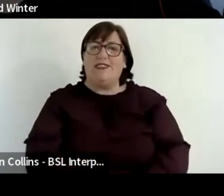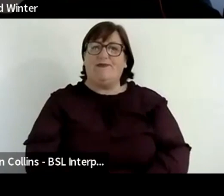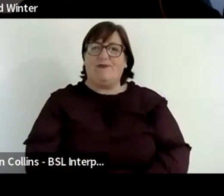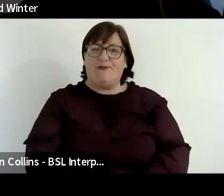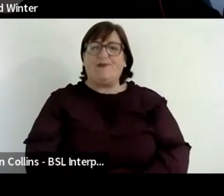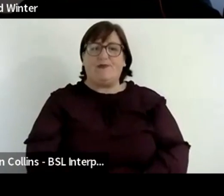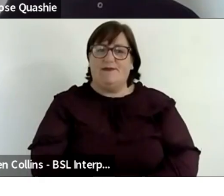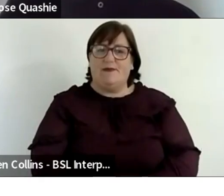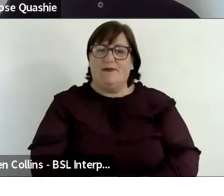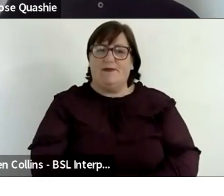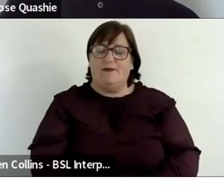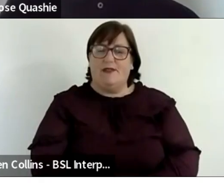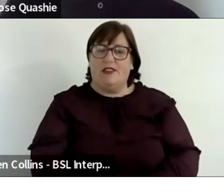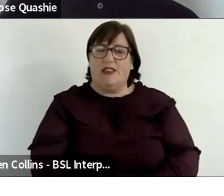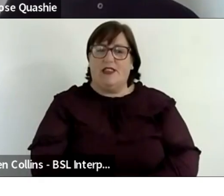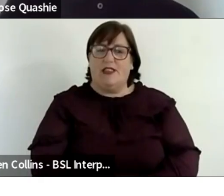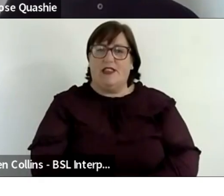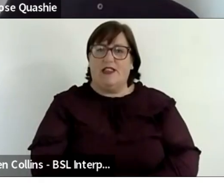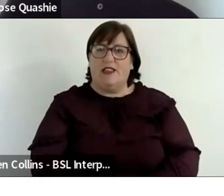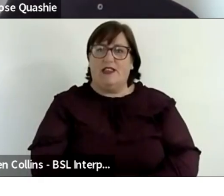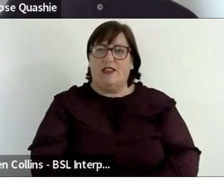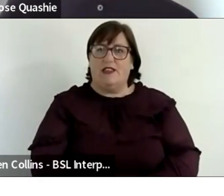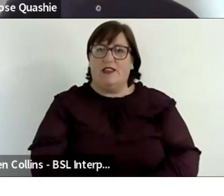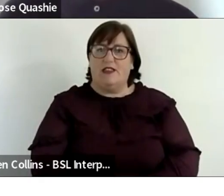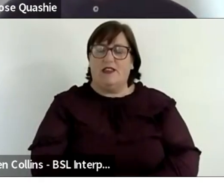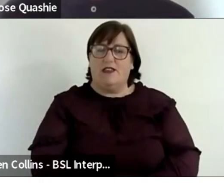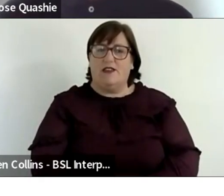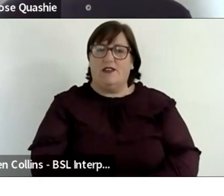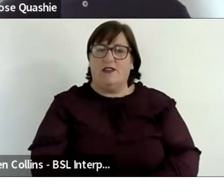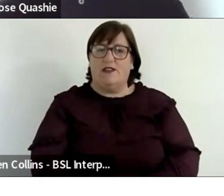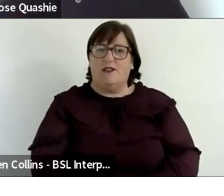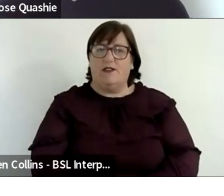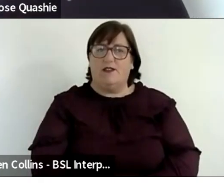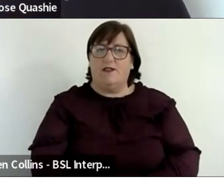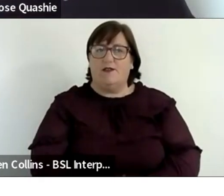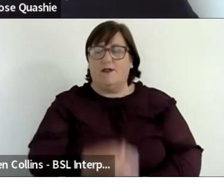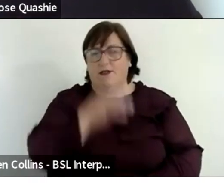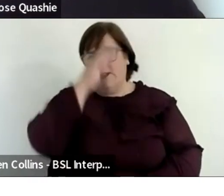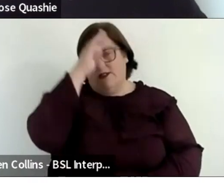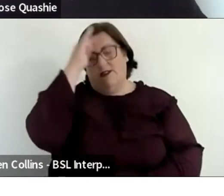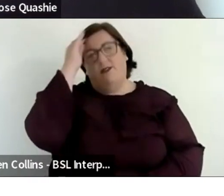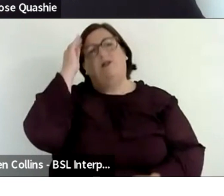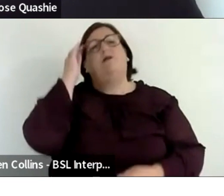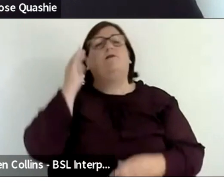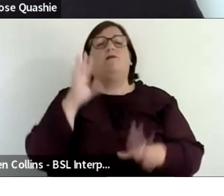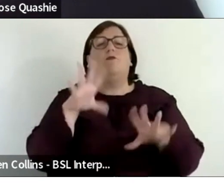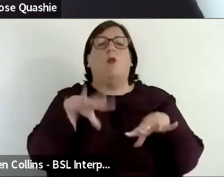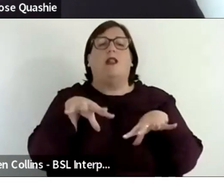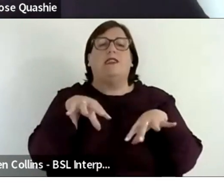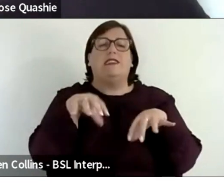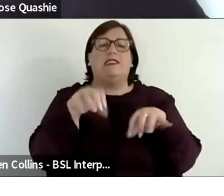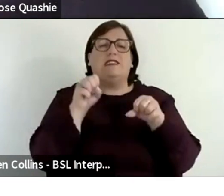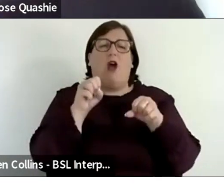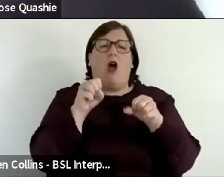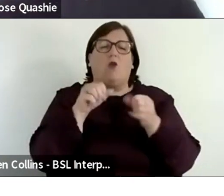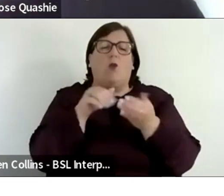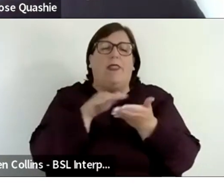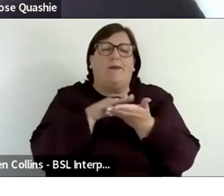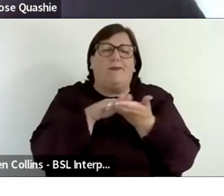Okay, so I'll start off by giving a bit of context in terms of the HS2 programme.